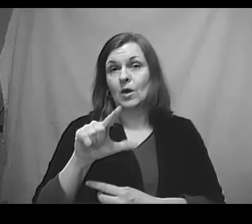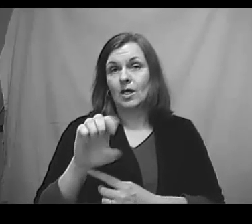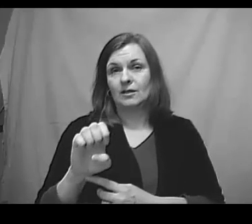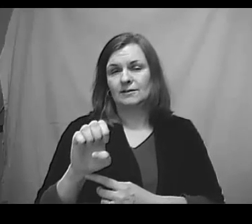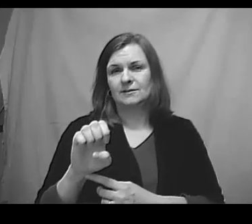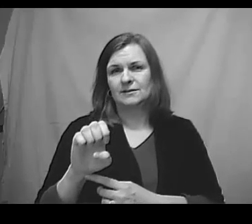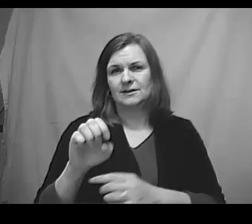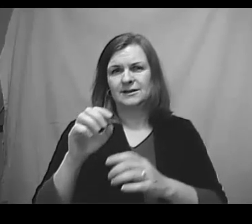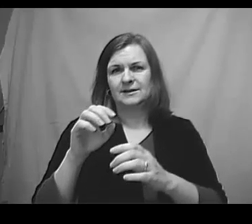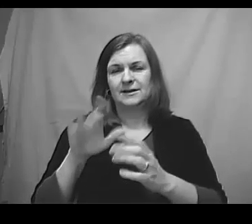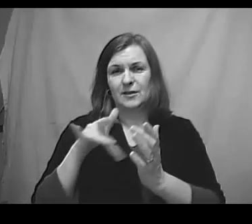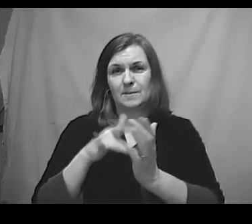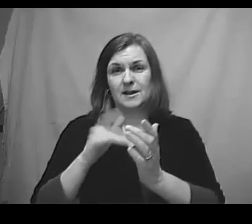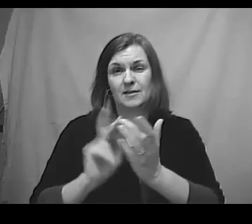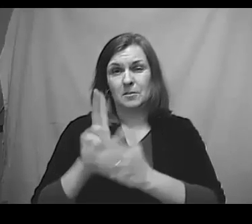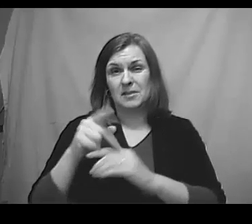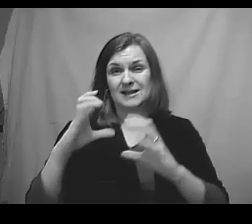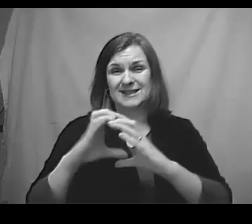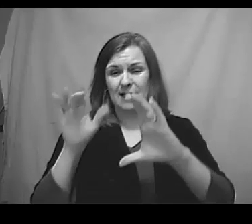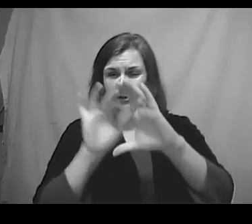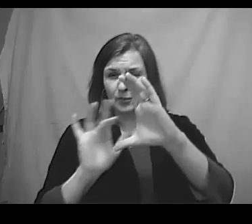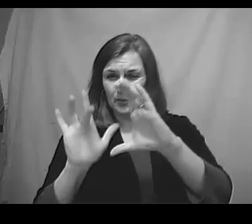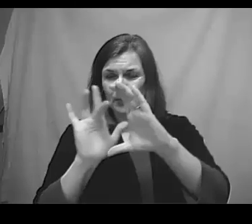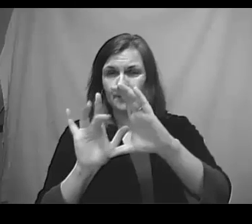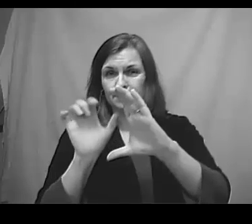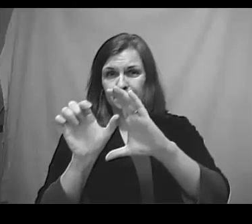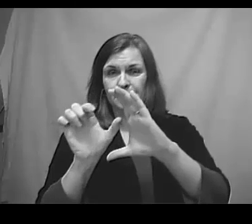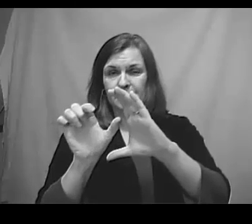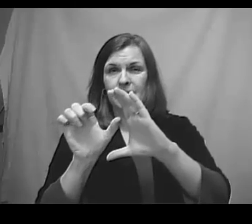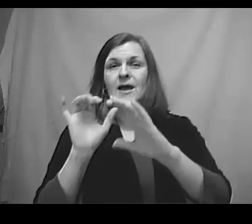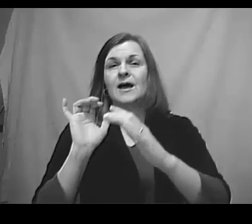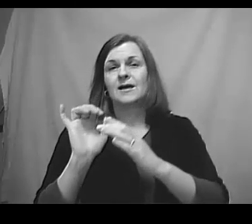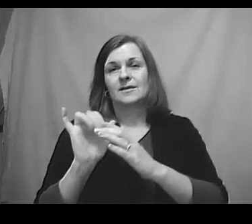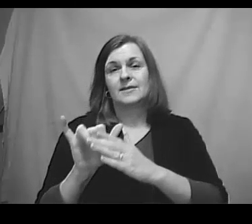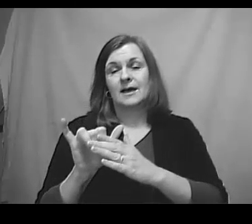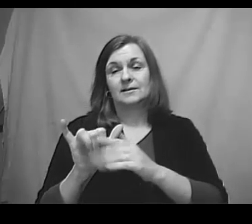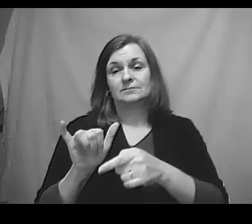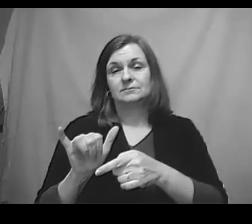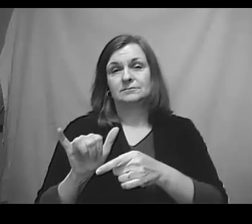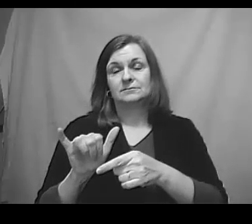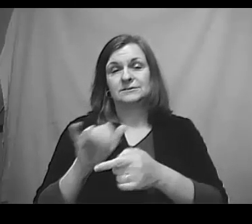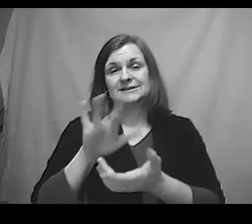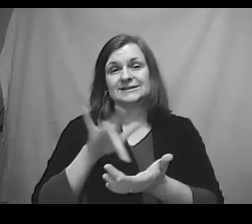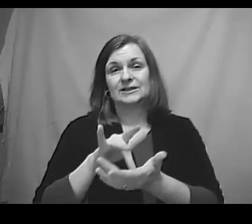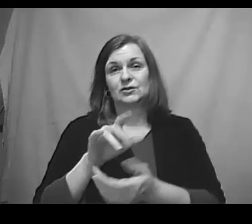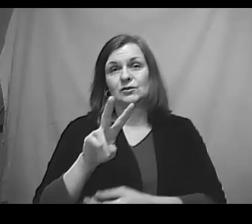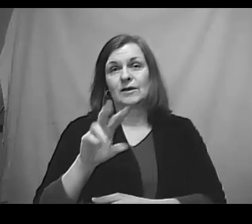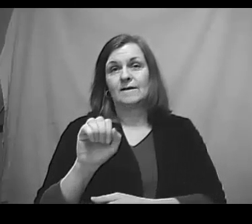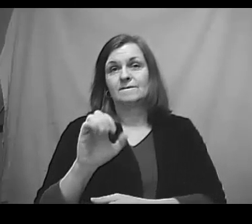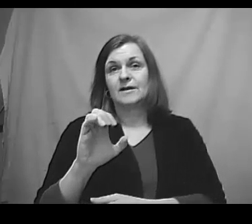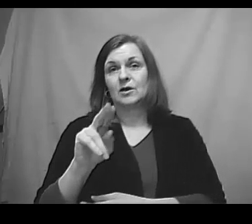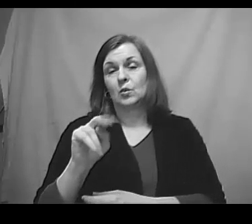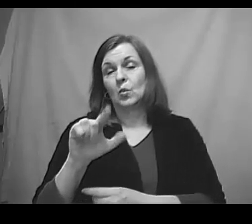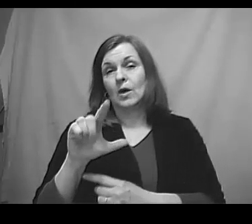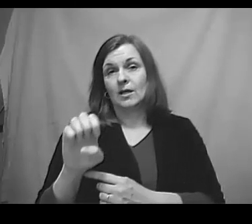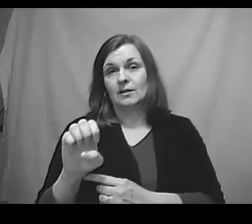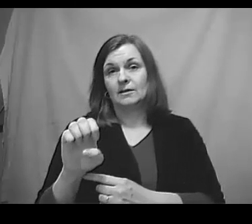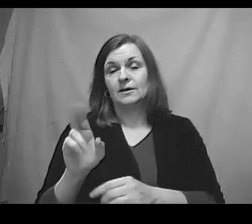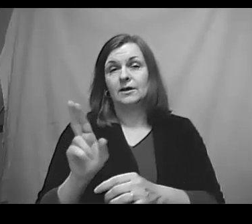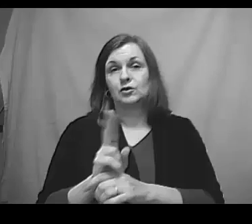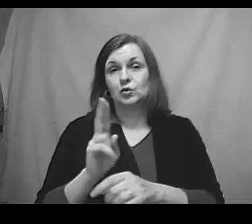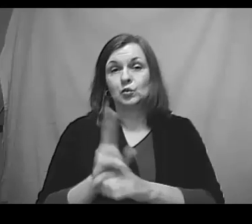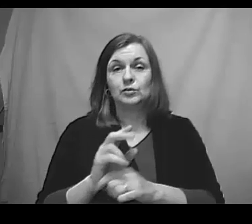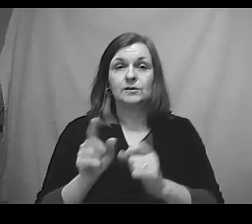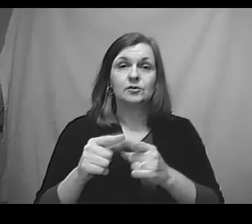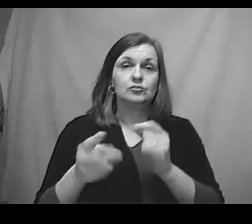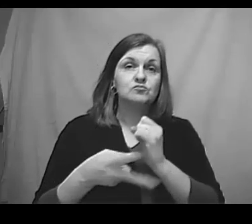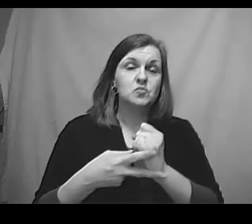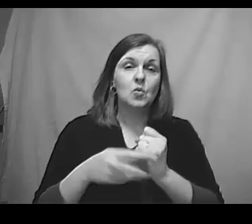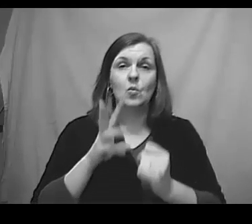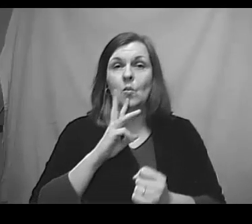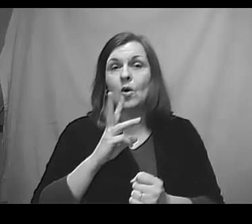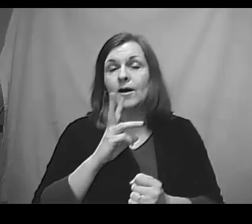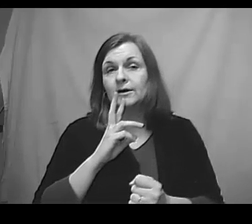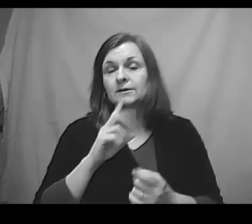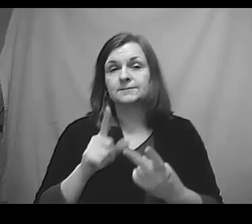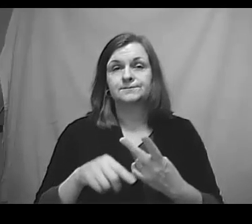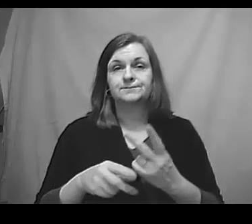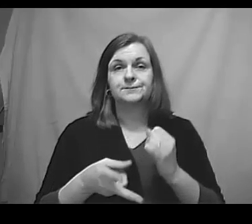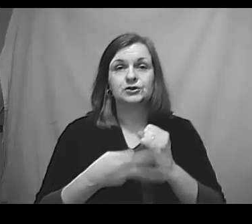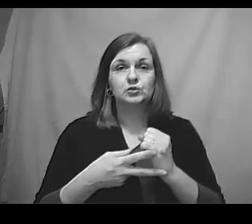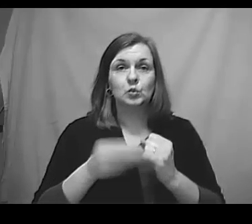This big blob in the middle of our plant cell